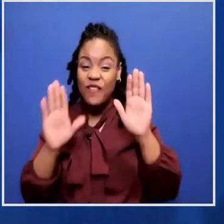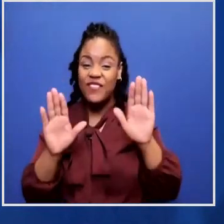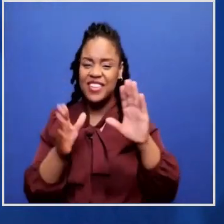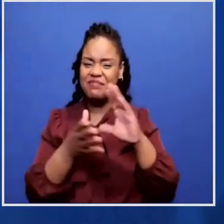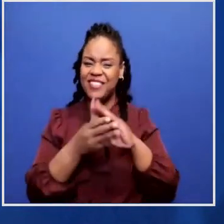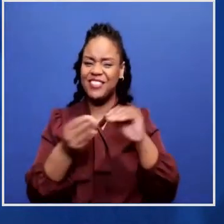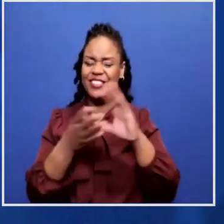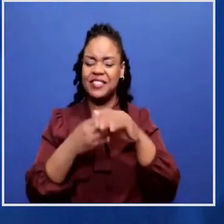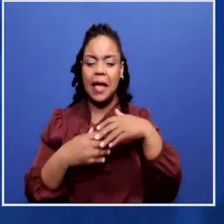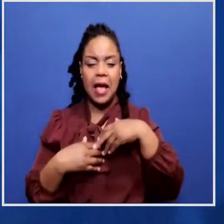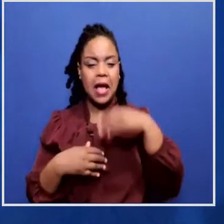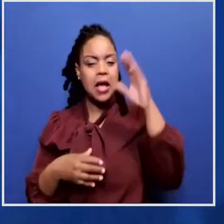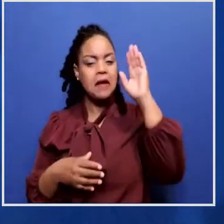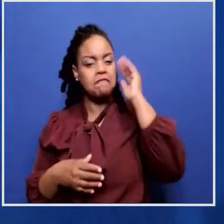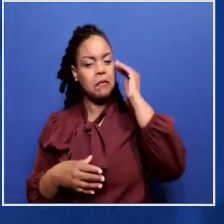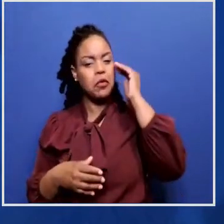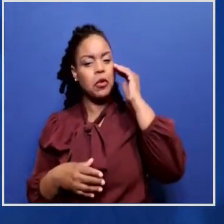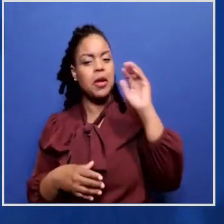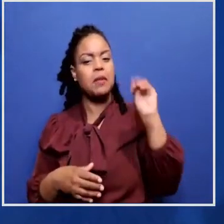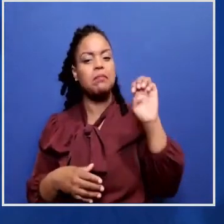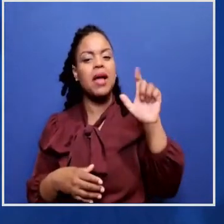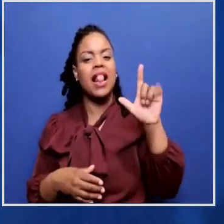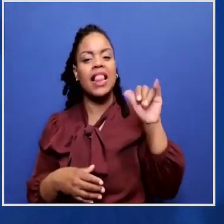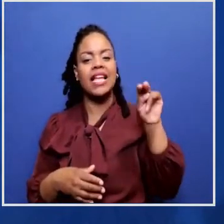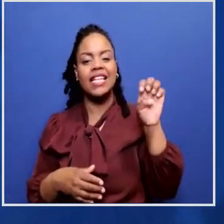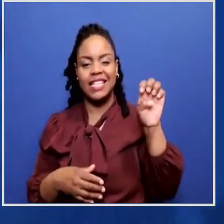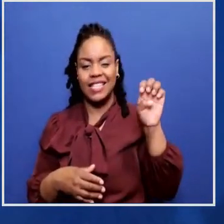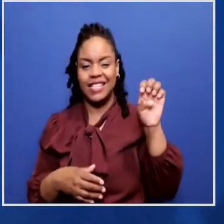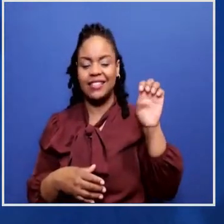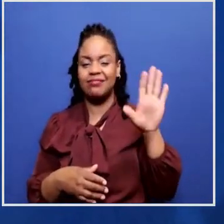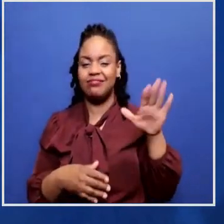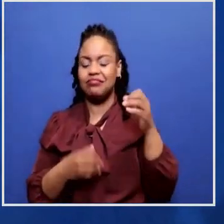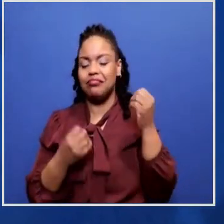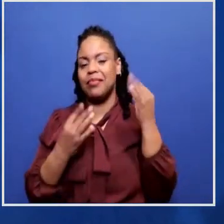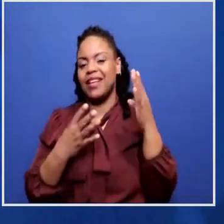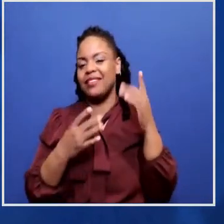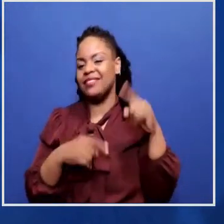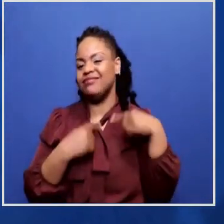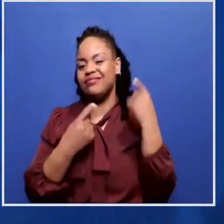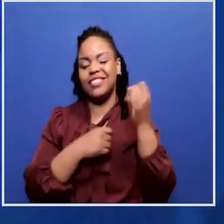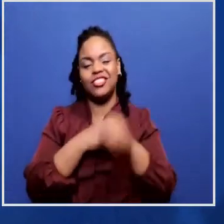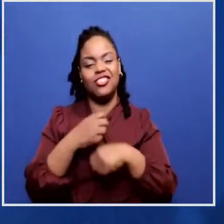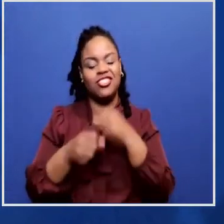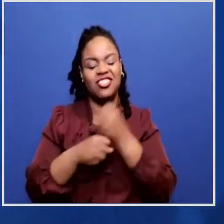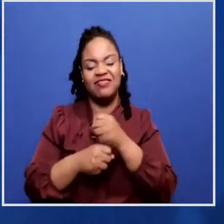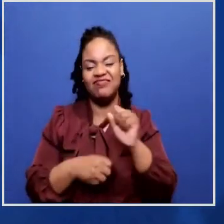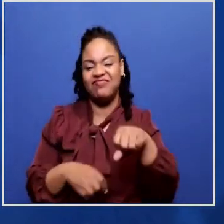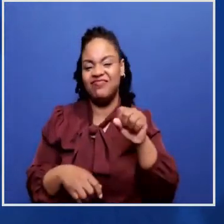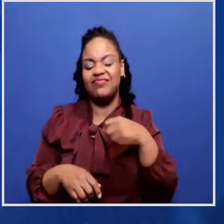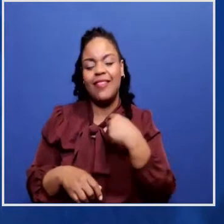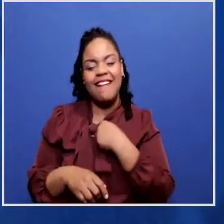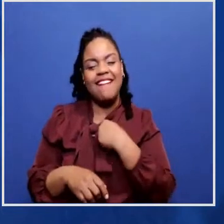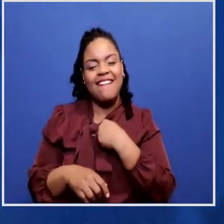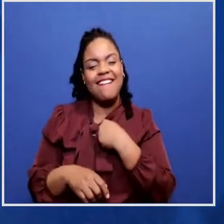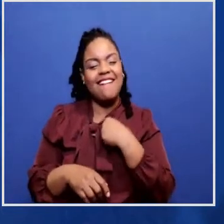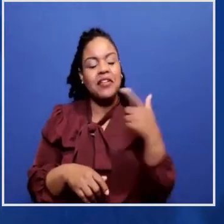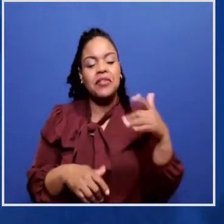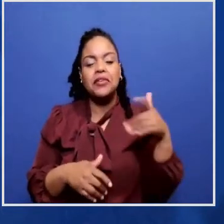THAT WAS GREAT. I HAVE KNOWN MELANIE AND KNOWN